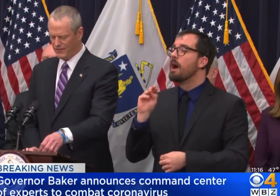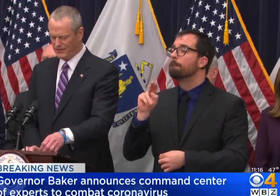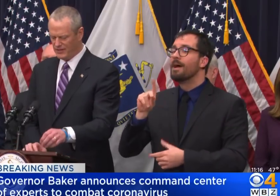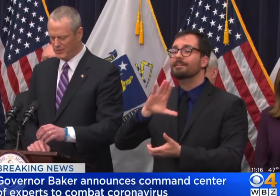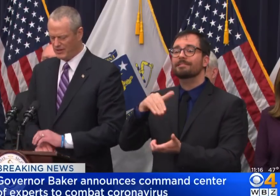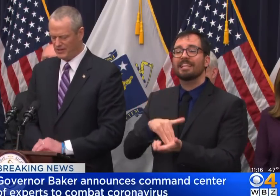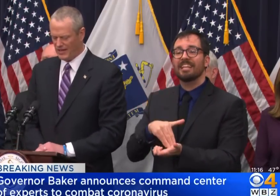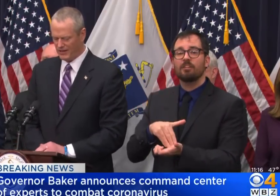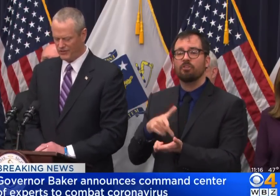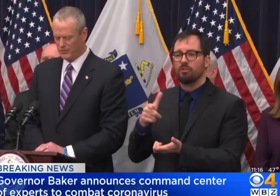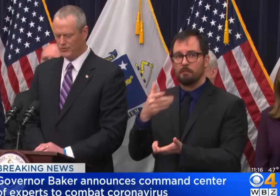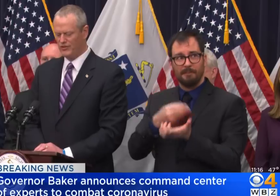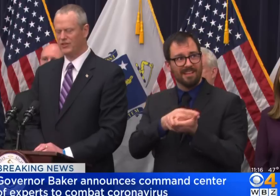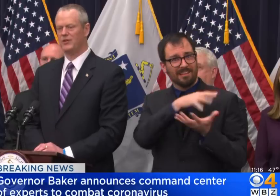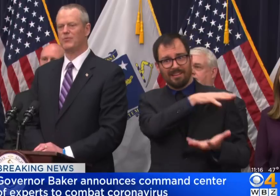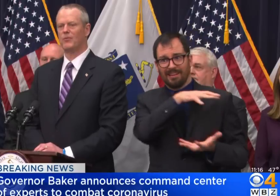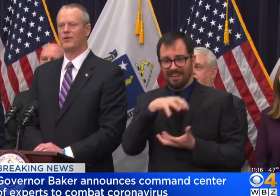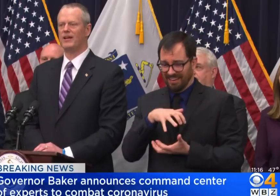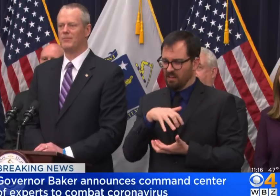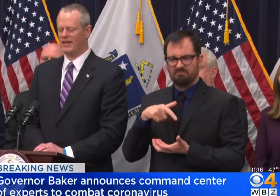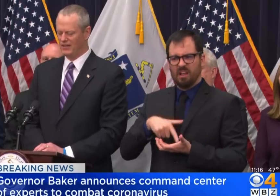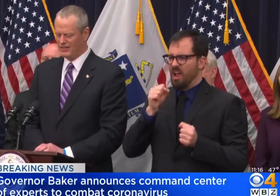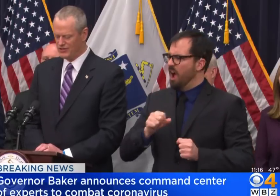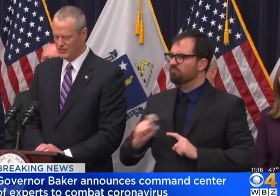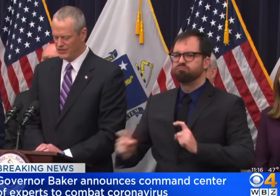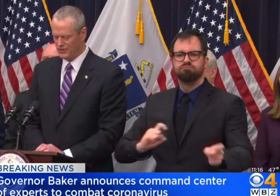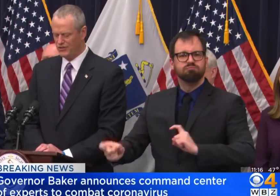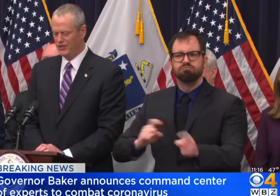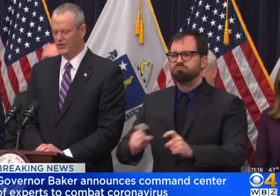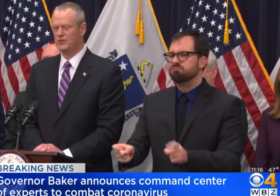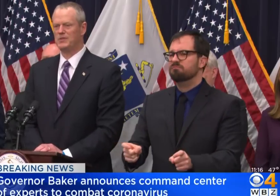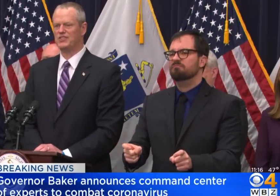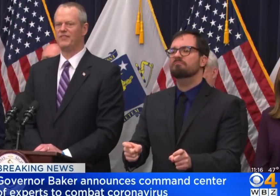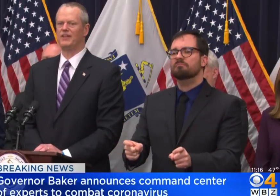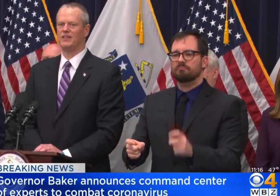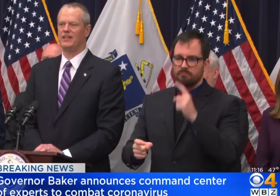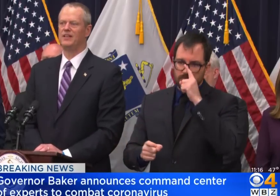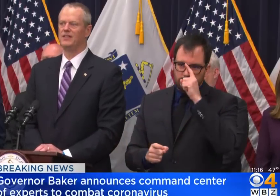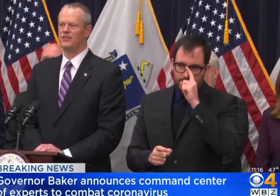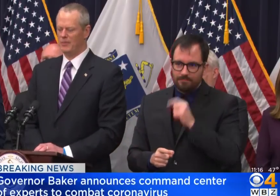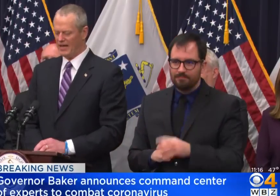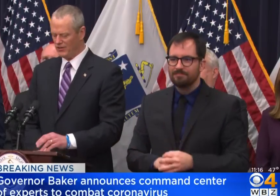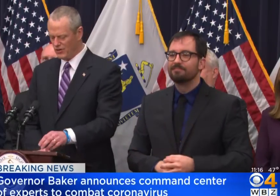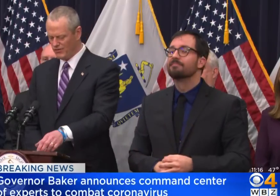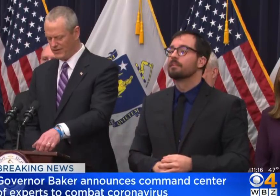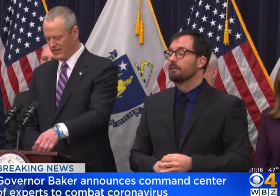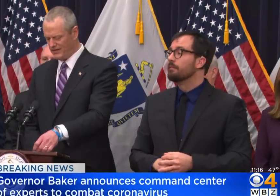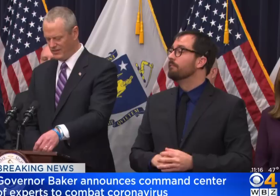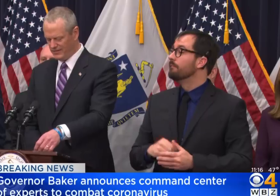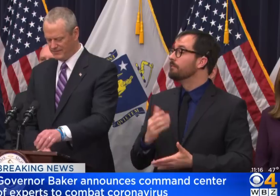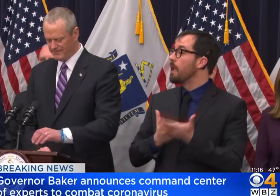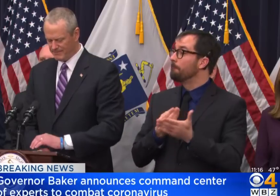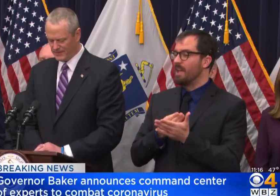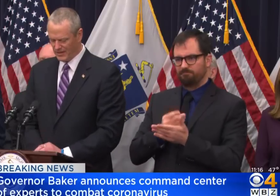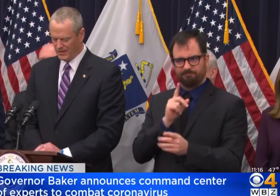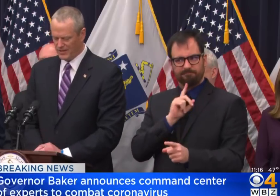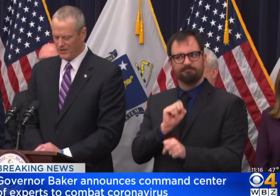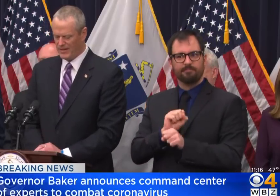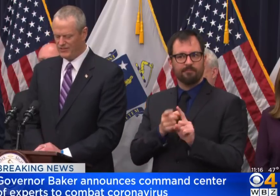COMPLETE AUTHORITY AND DISCRETION TO TAP WHATEVER STATE FUNDS ARE NECESSARY. THIS INCLUDES OF COURSE, THE